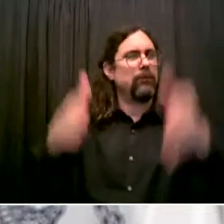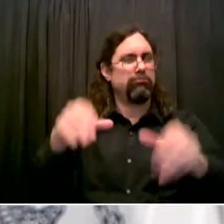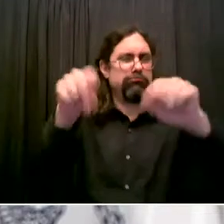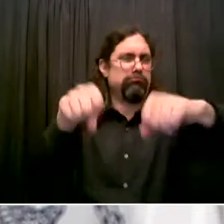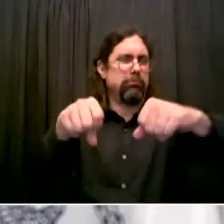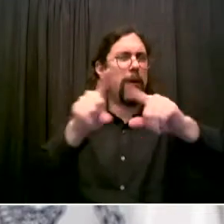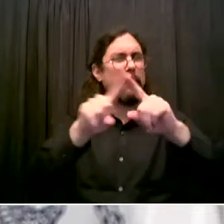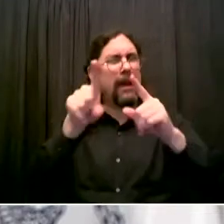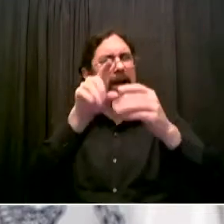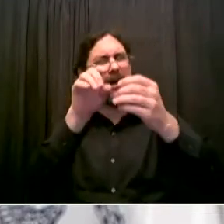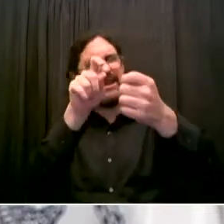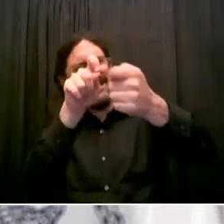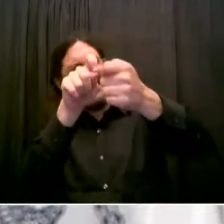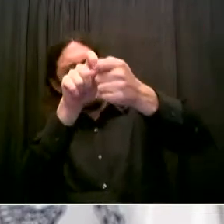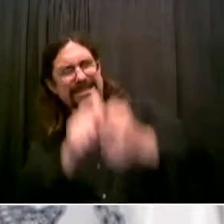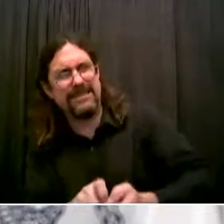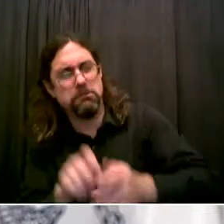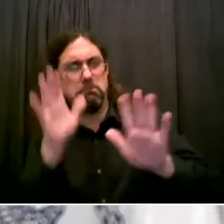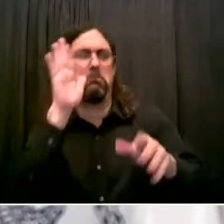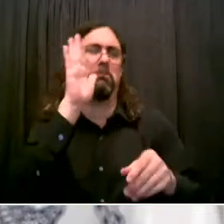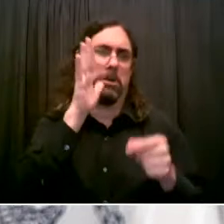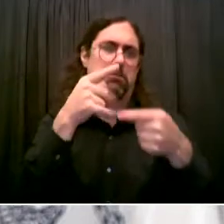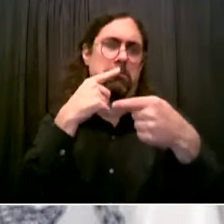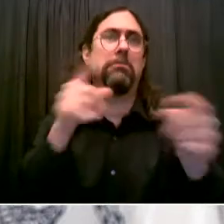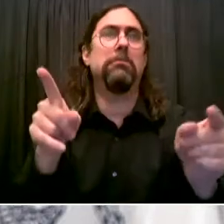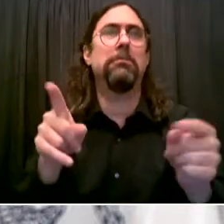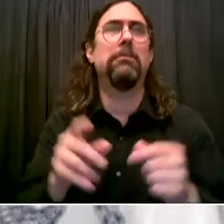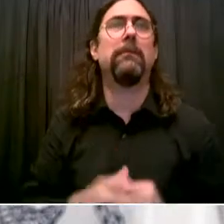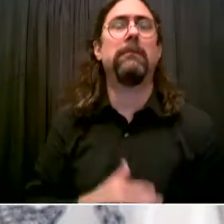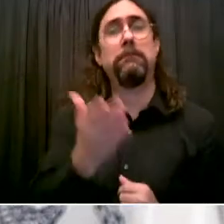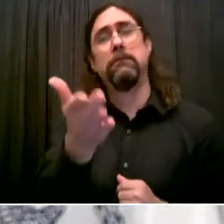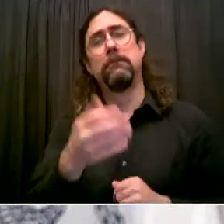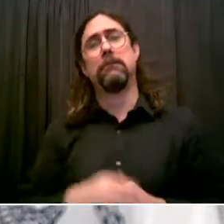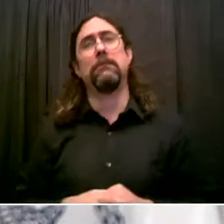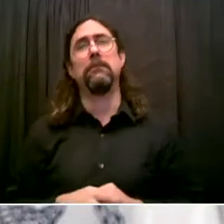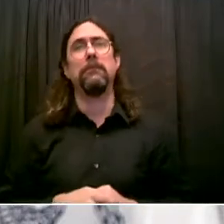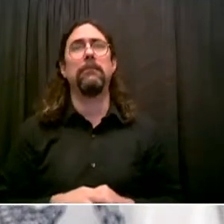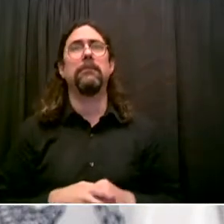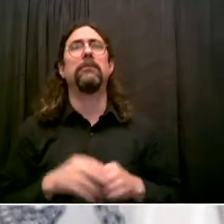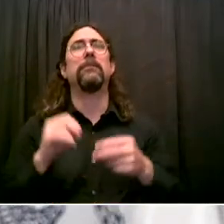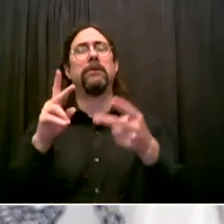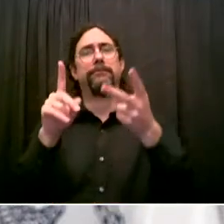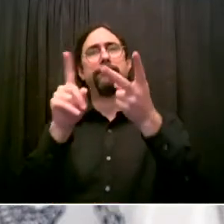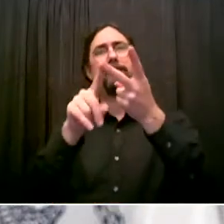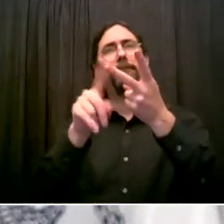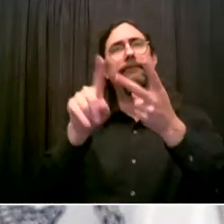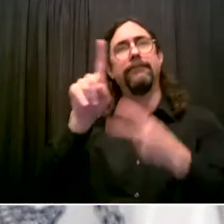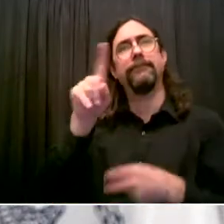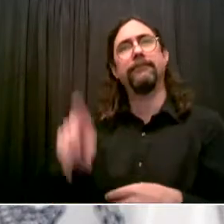GO AHEAD. Reporter: OKAY . IN FEBRUARY, YOU TOLD THE STATE LEGISLATURE THAT YOU WERE